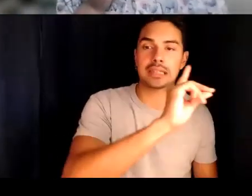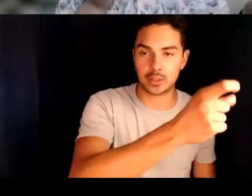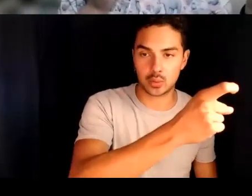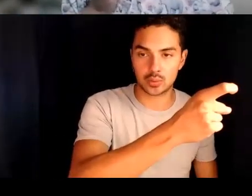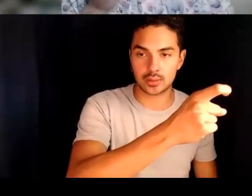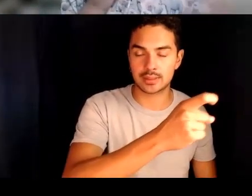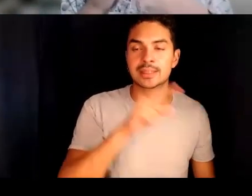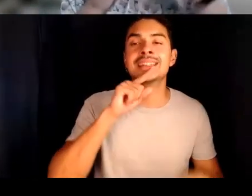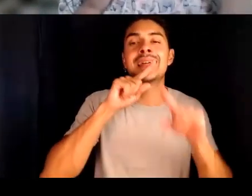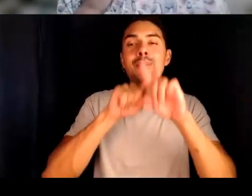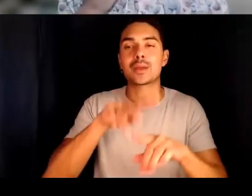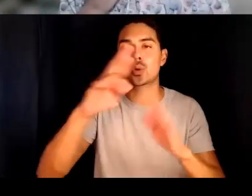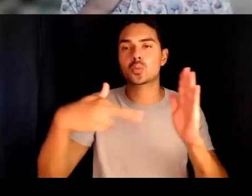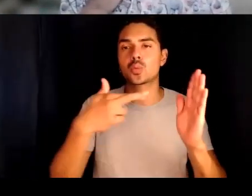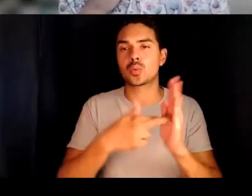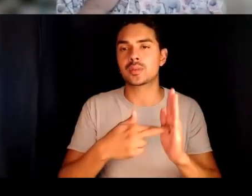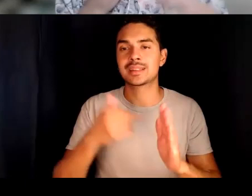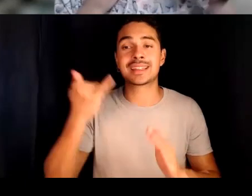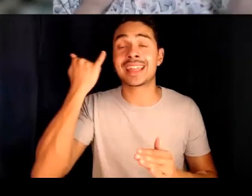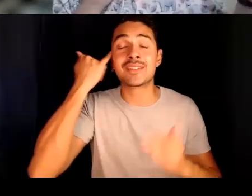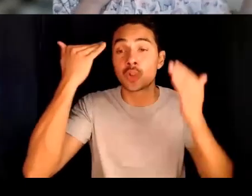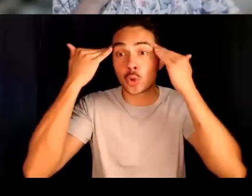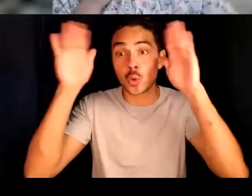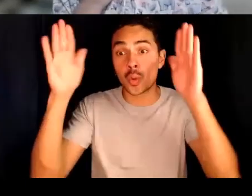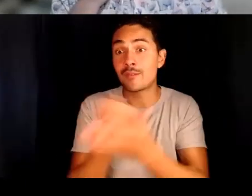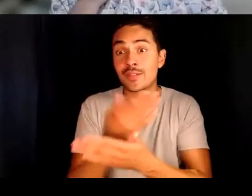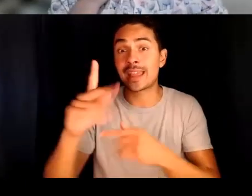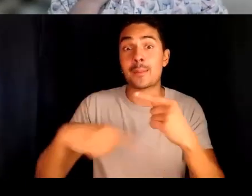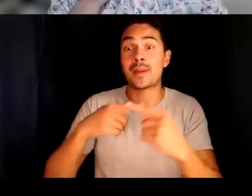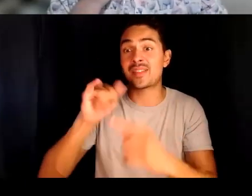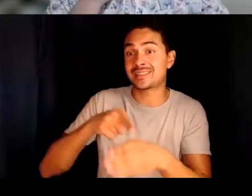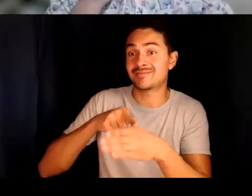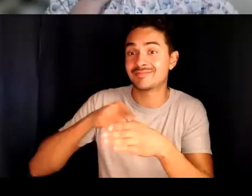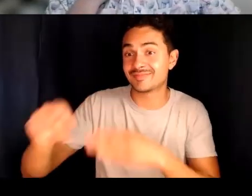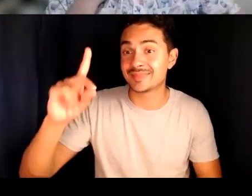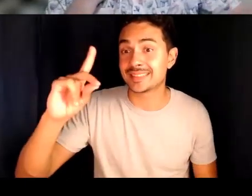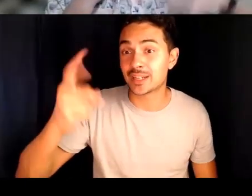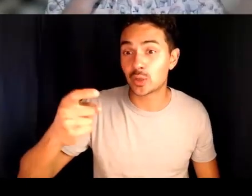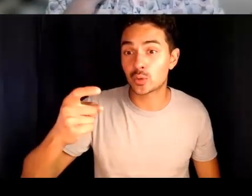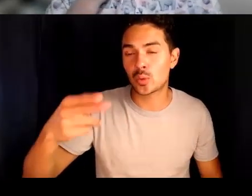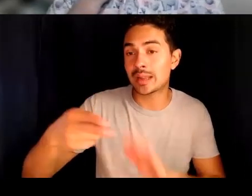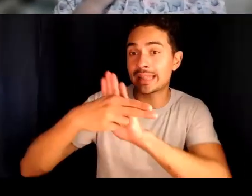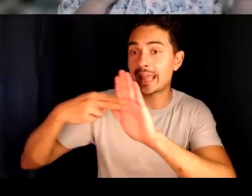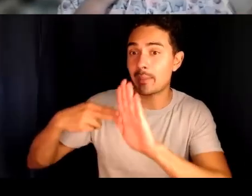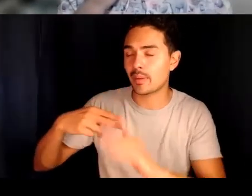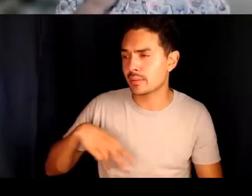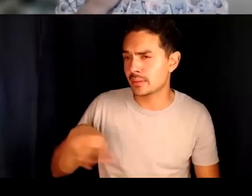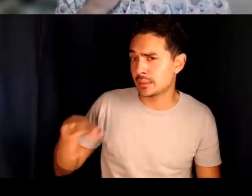it's okay if you don't know everything about that specific label. You know, that might not be your role